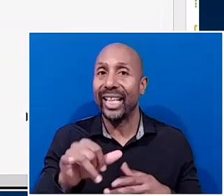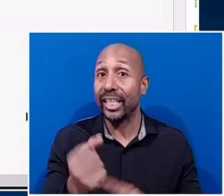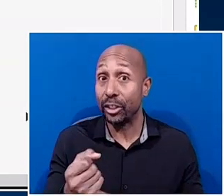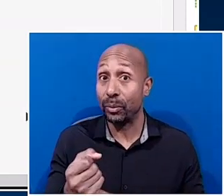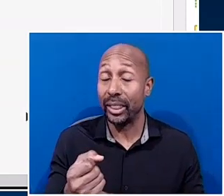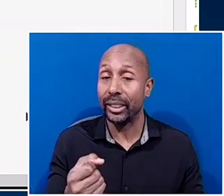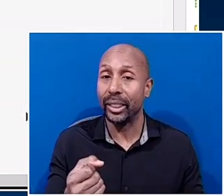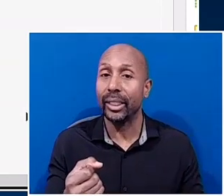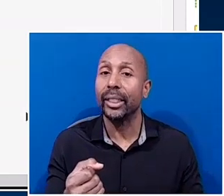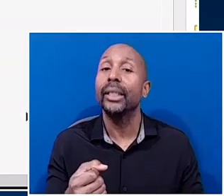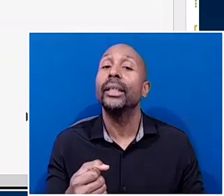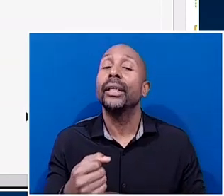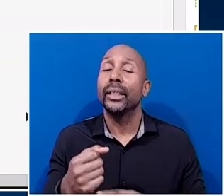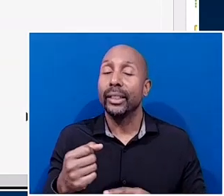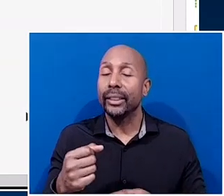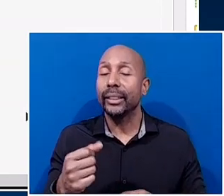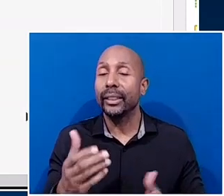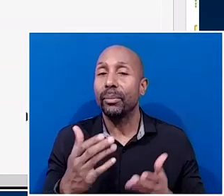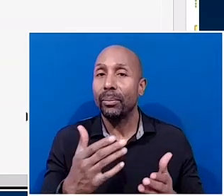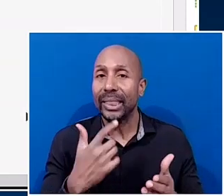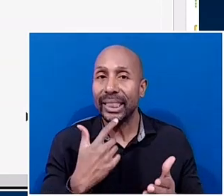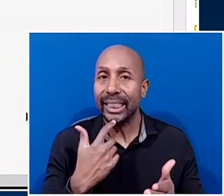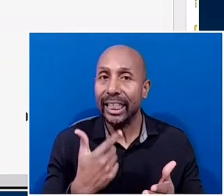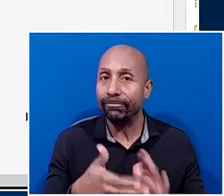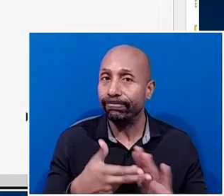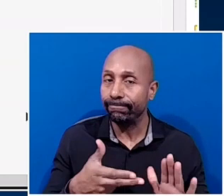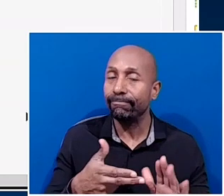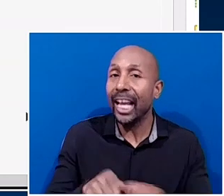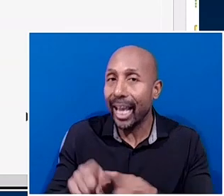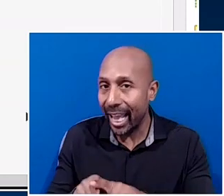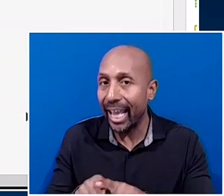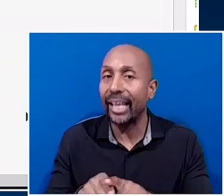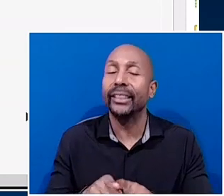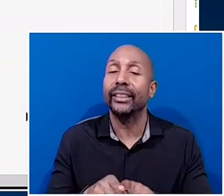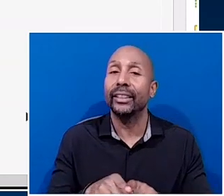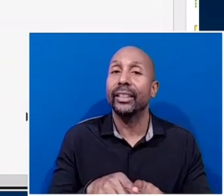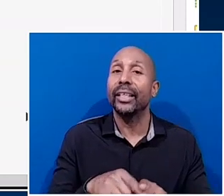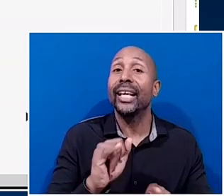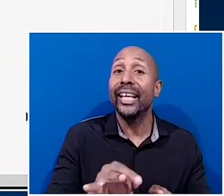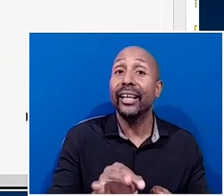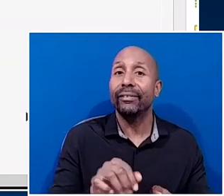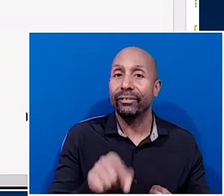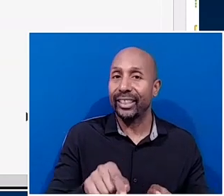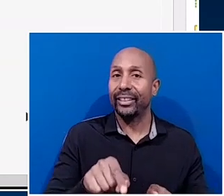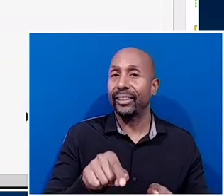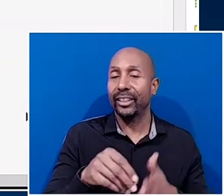proposal for several different reasons. One of which being that, some institutions